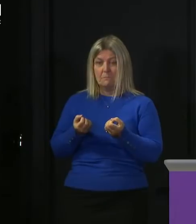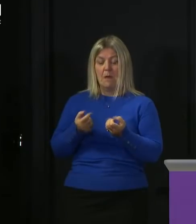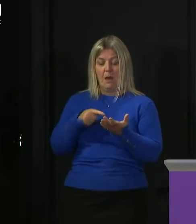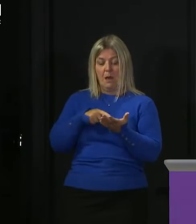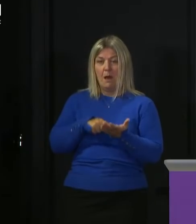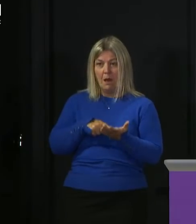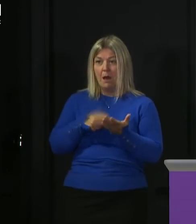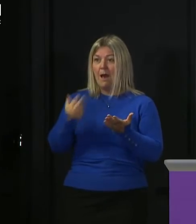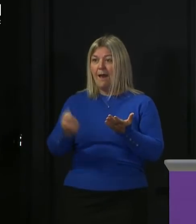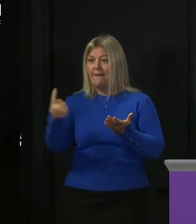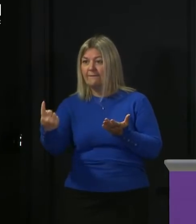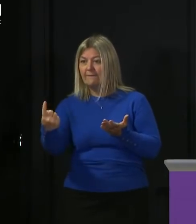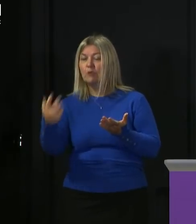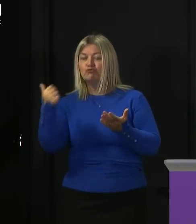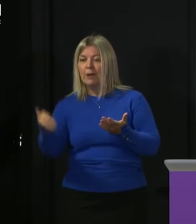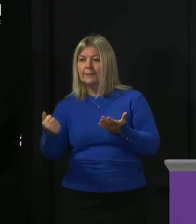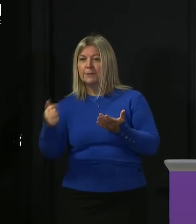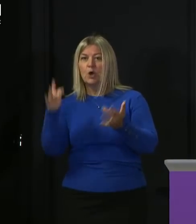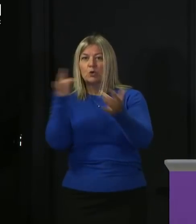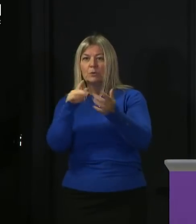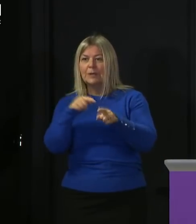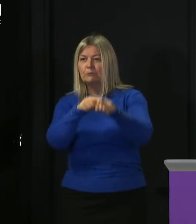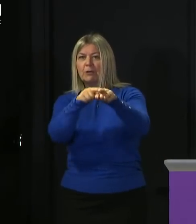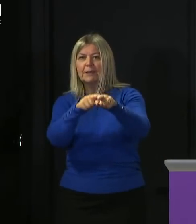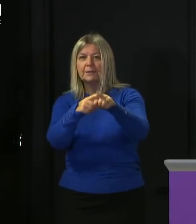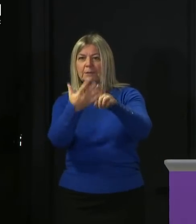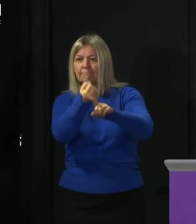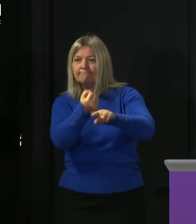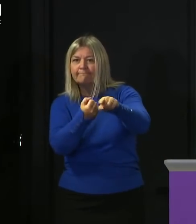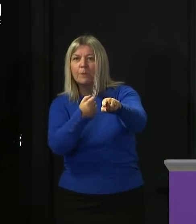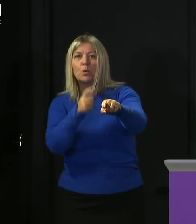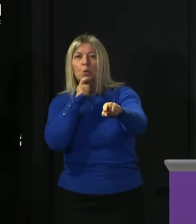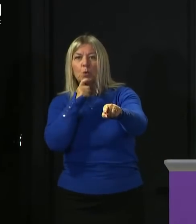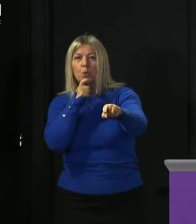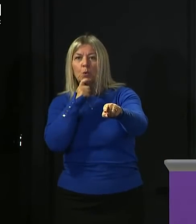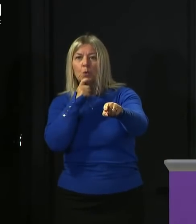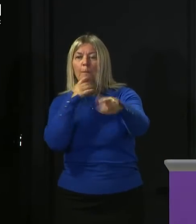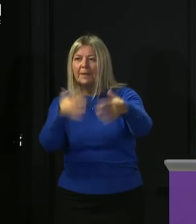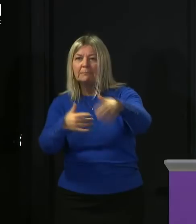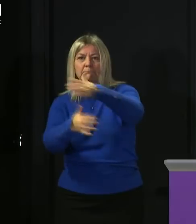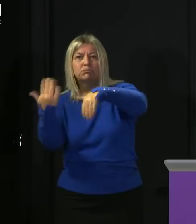the contact tracing starts for positive cases. So clearly if there s a delay in the test result